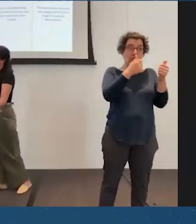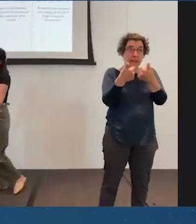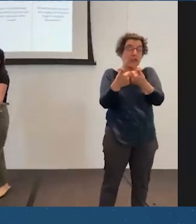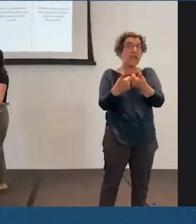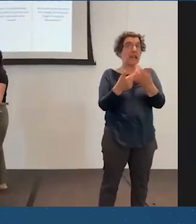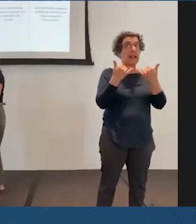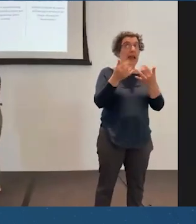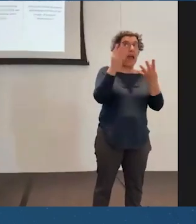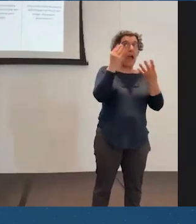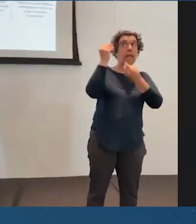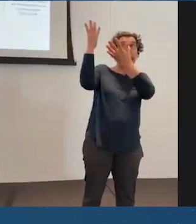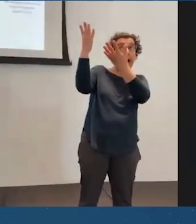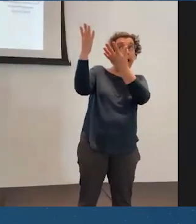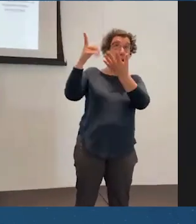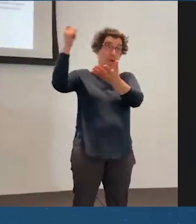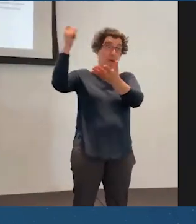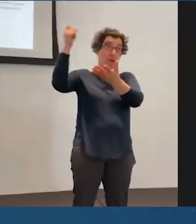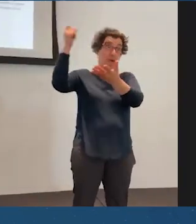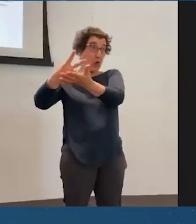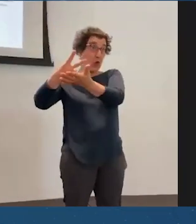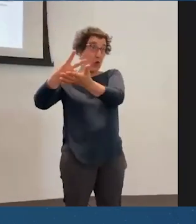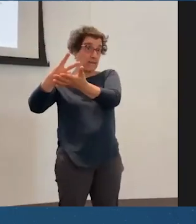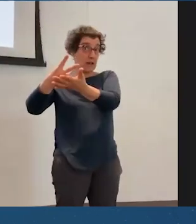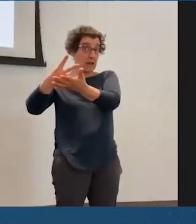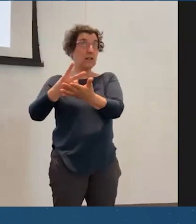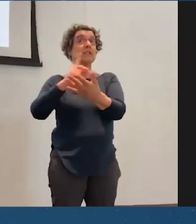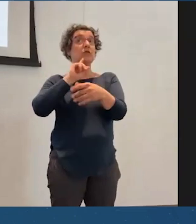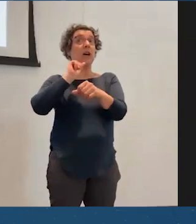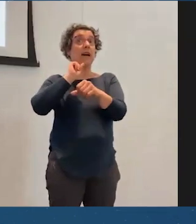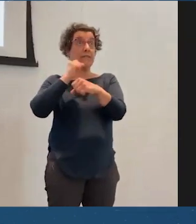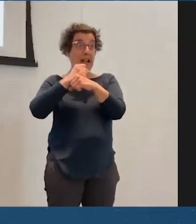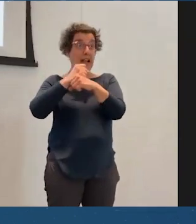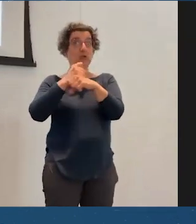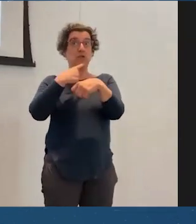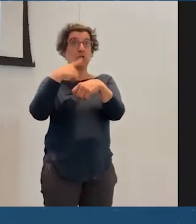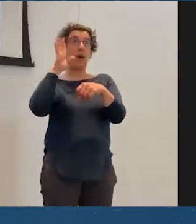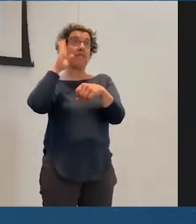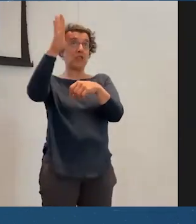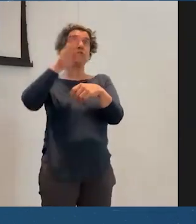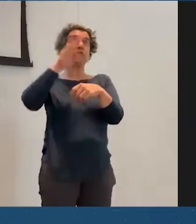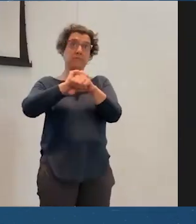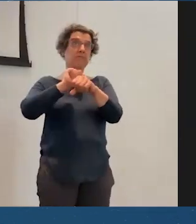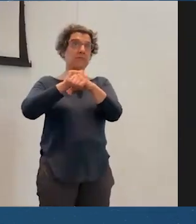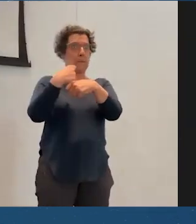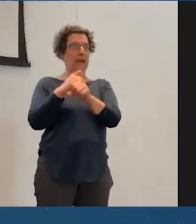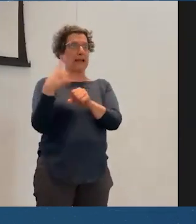now and getting this approved, to eventually launch in product.